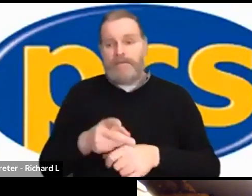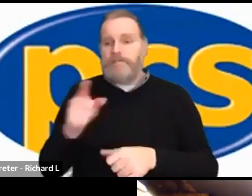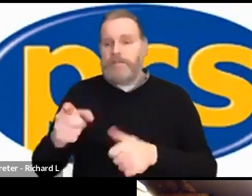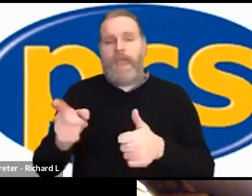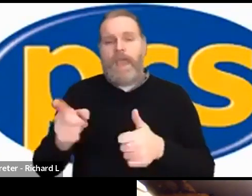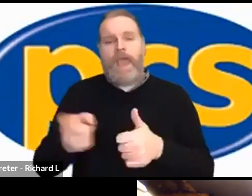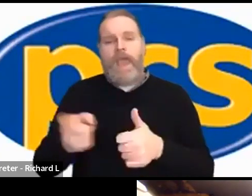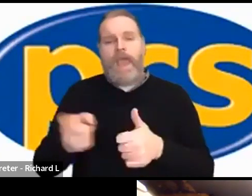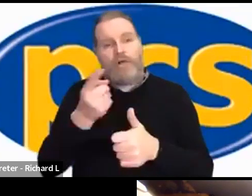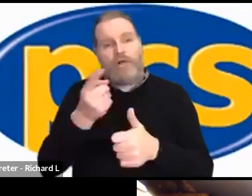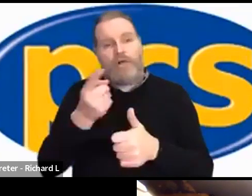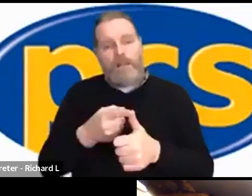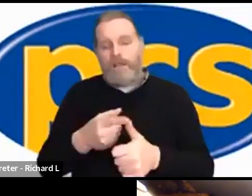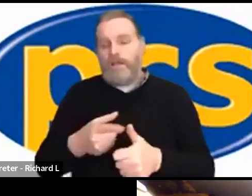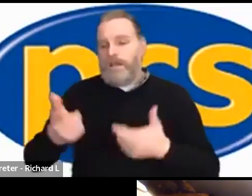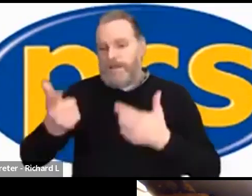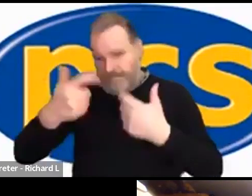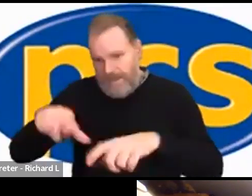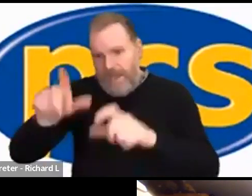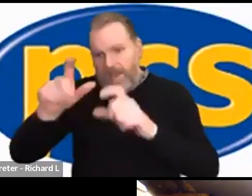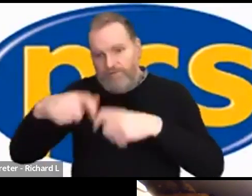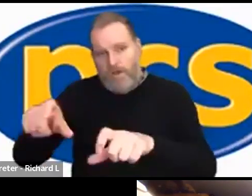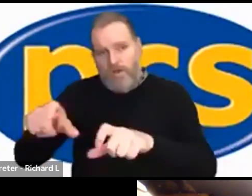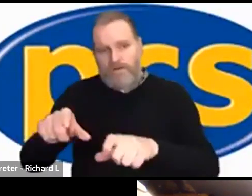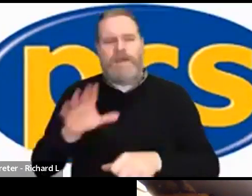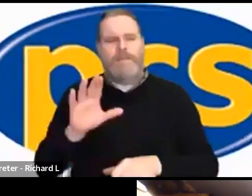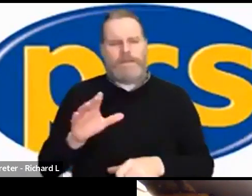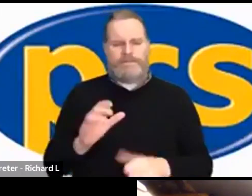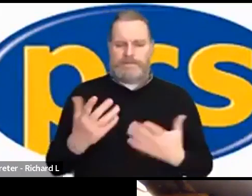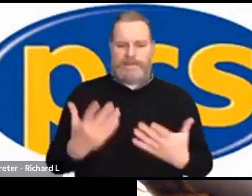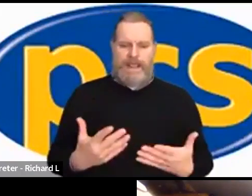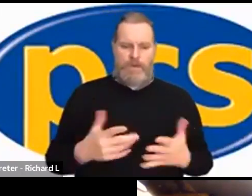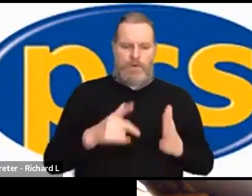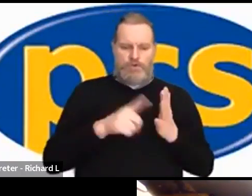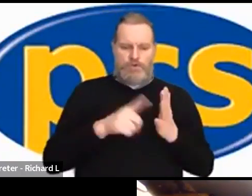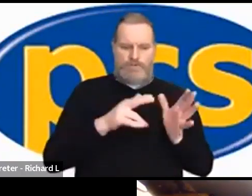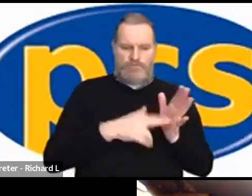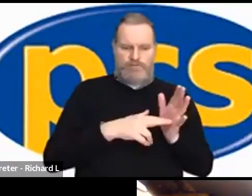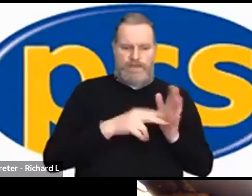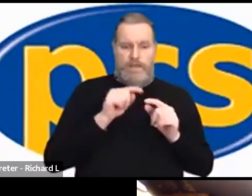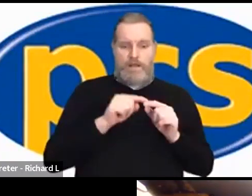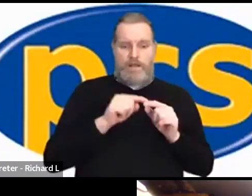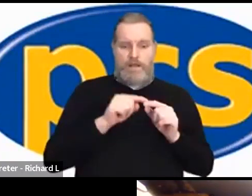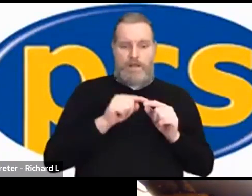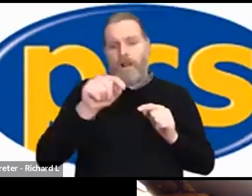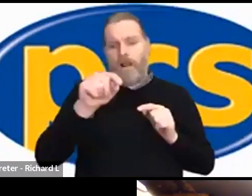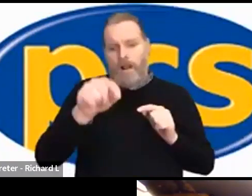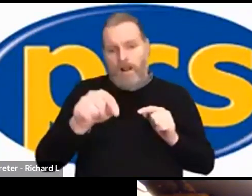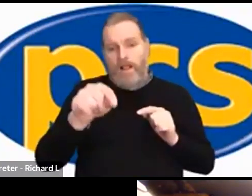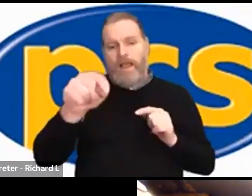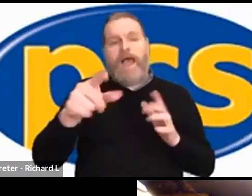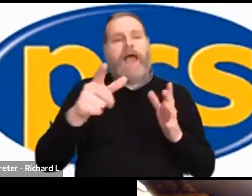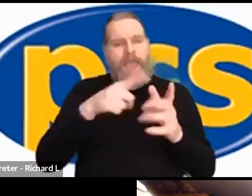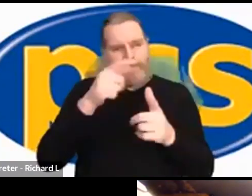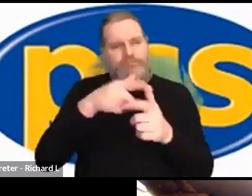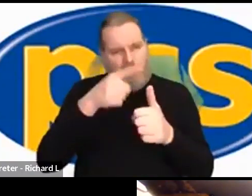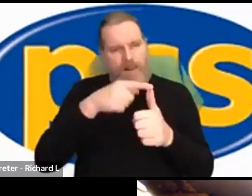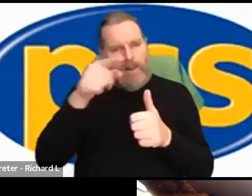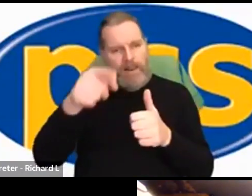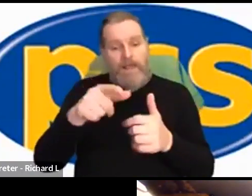again around about April. If we wanted to keep the we wanted to keep the action seamless. Now. April still a while. while away. But I'm glad at Gordon's raised glad that Gordon's raised it.